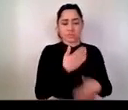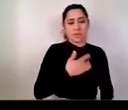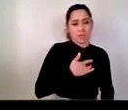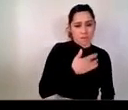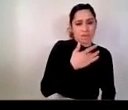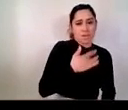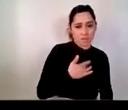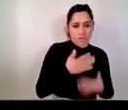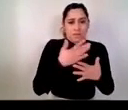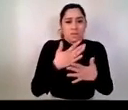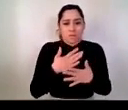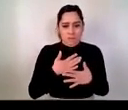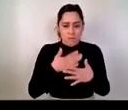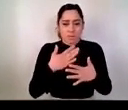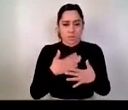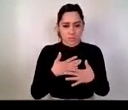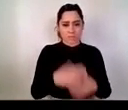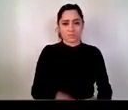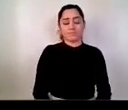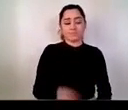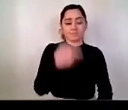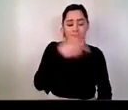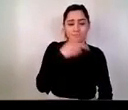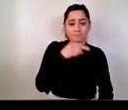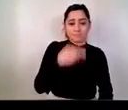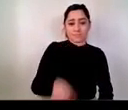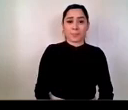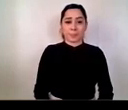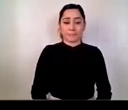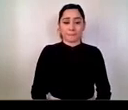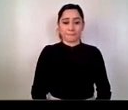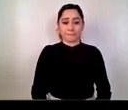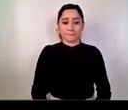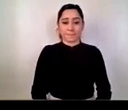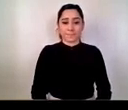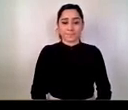The deepest stage of quiet sleep produces physiological changes that help boost immune system functioning.